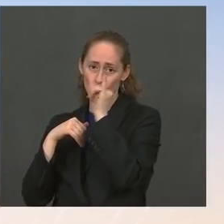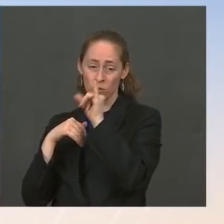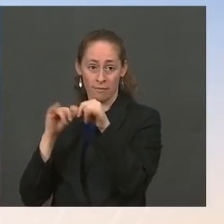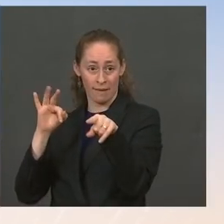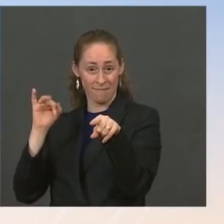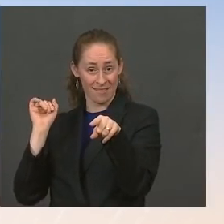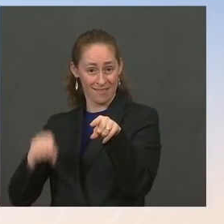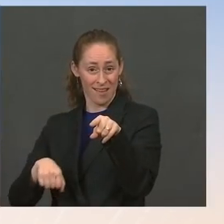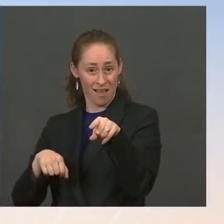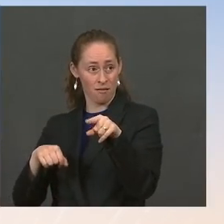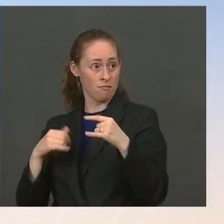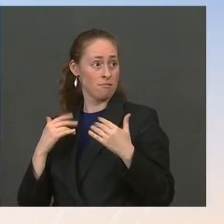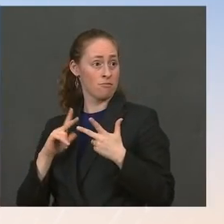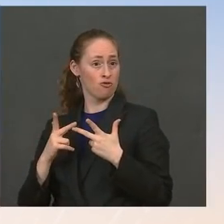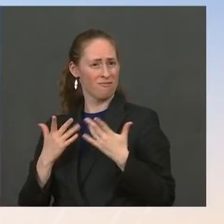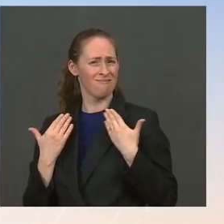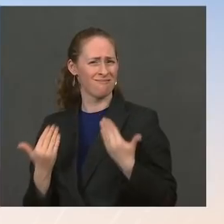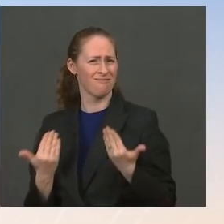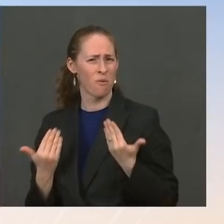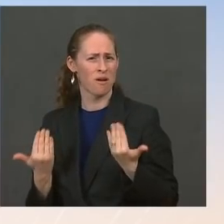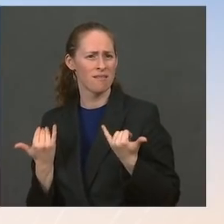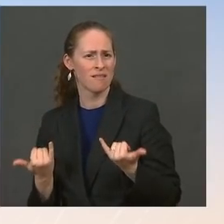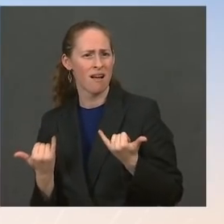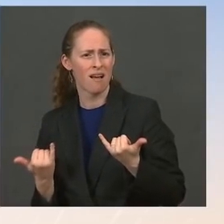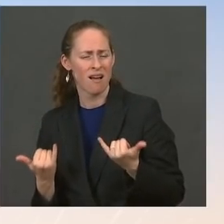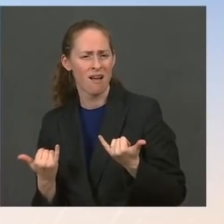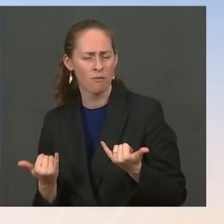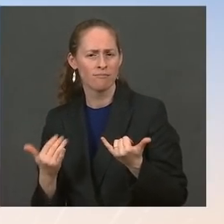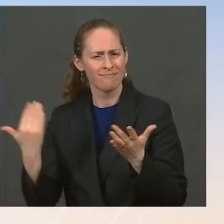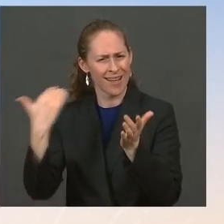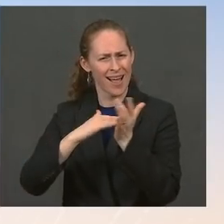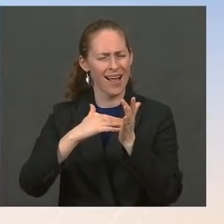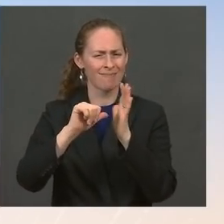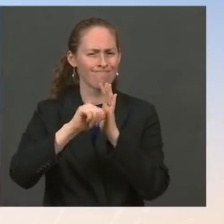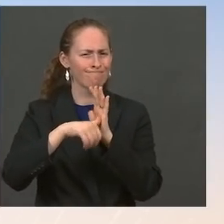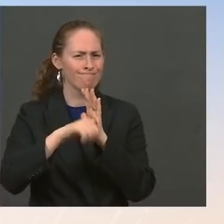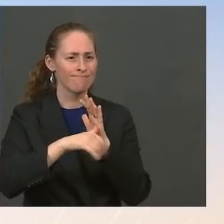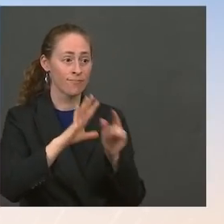We've been encouraging parents of kids to get their kid -- who are eligible -- to get their kids vaccinated.